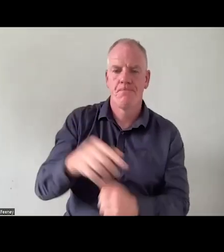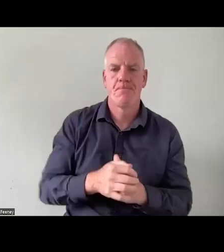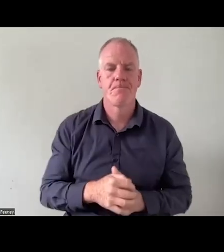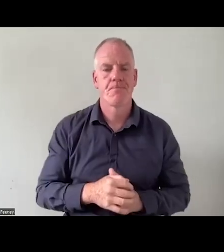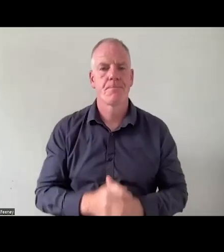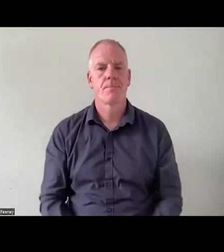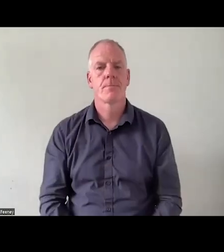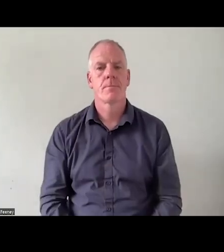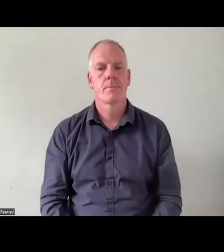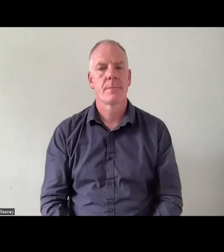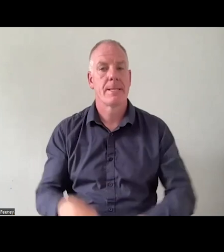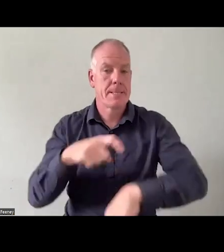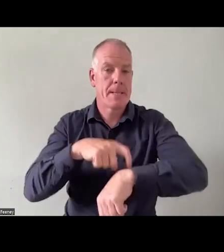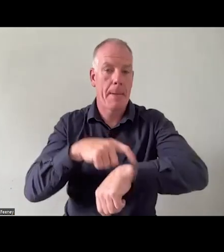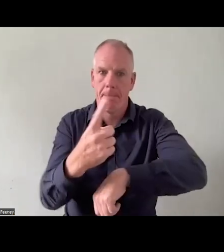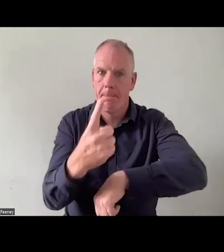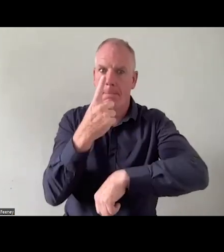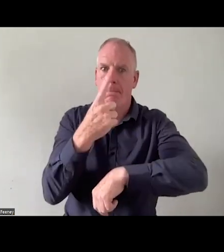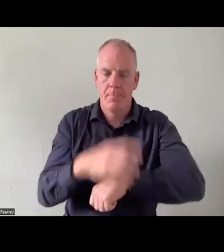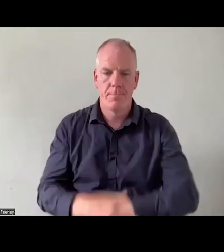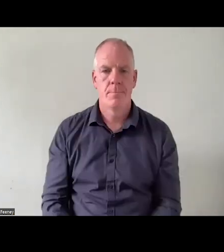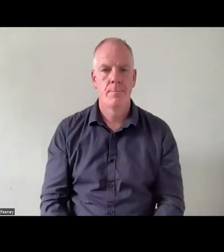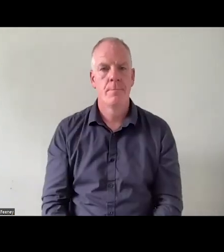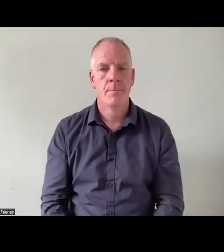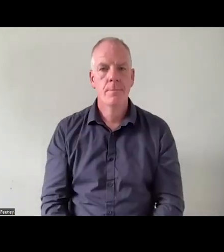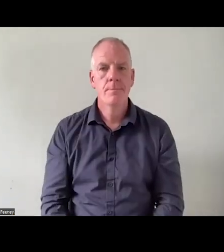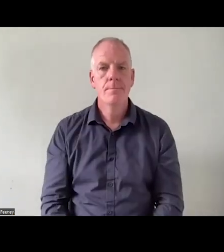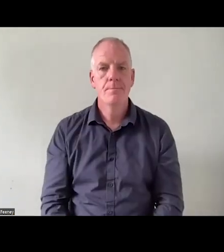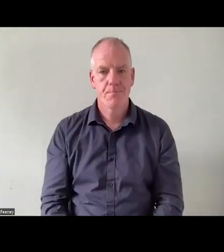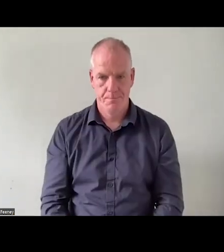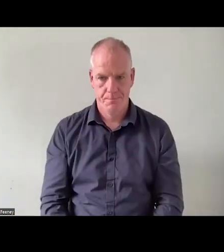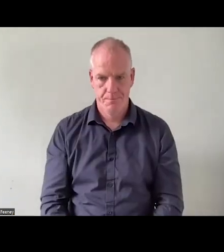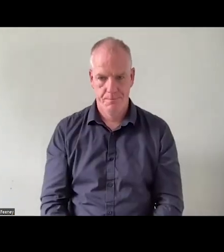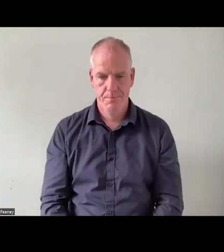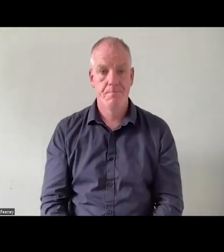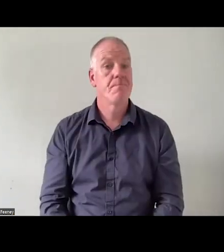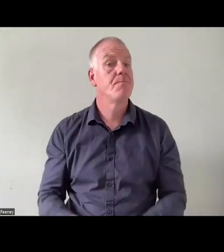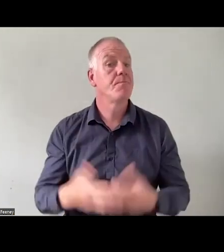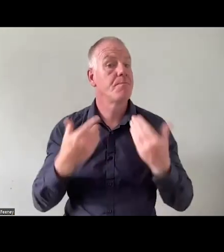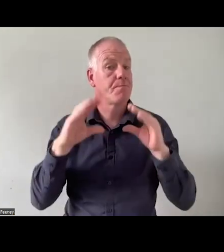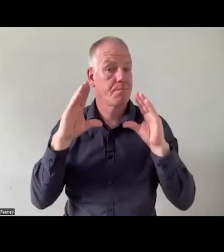and we are coming close to time, so we might leave it at that, if that's OK.